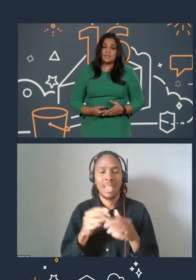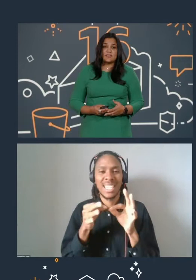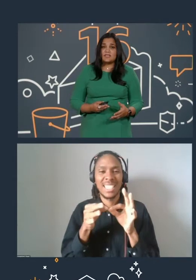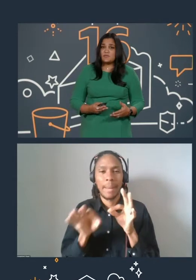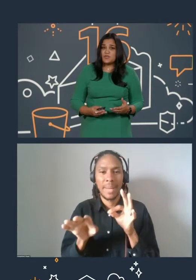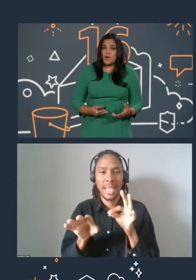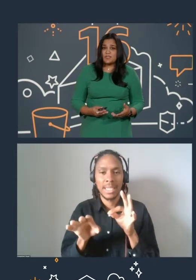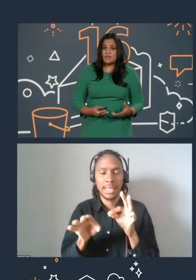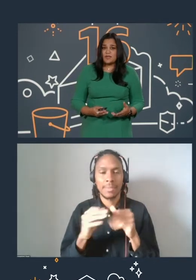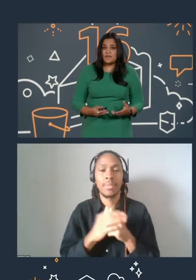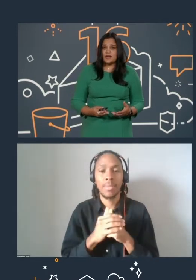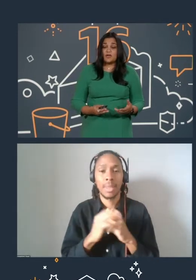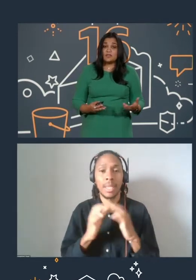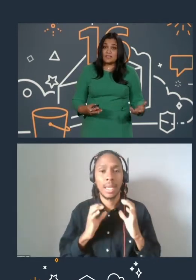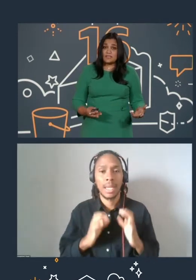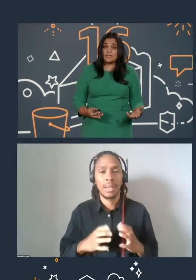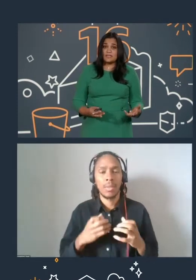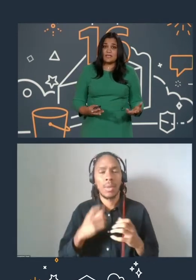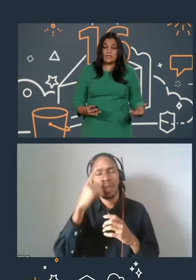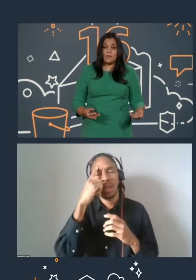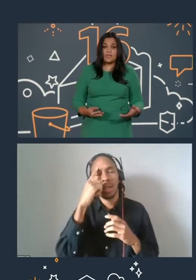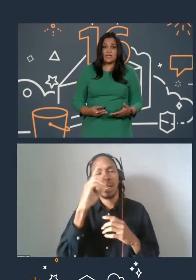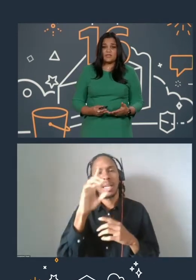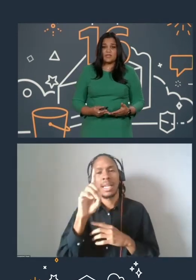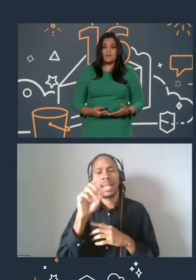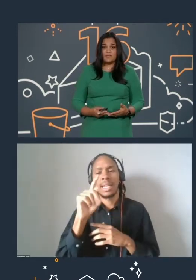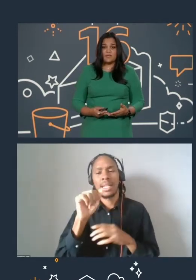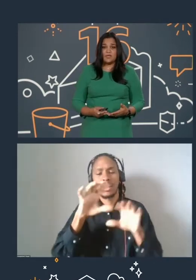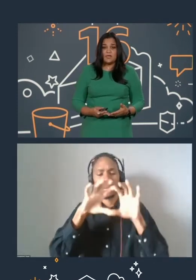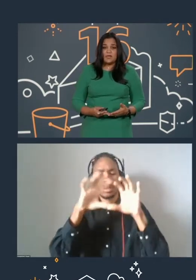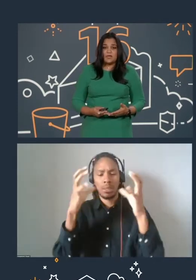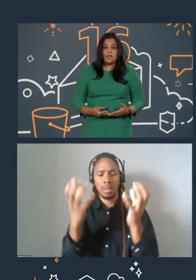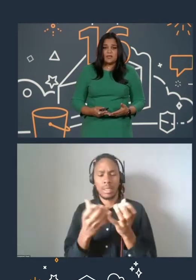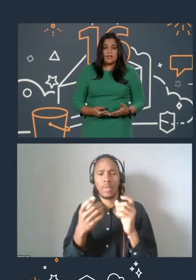Since customers want to think of data holistically at an application level,